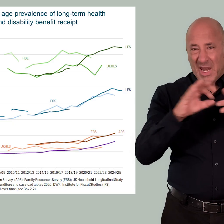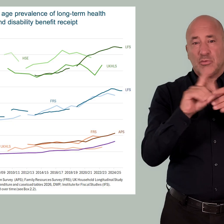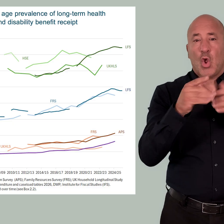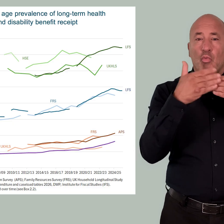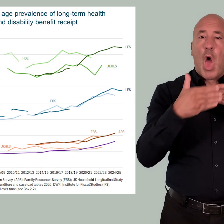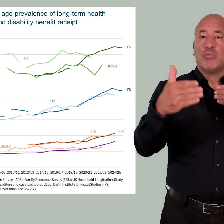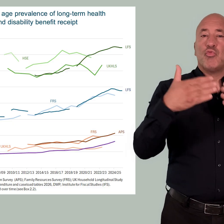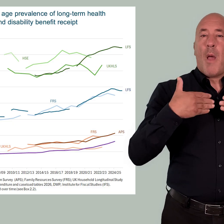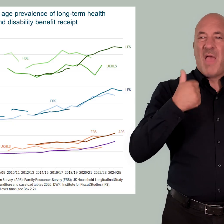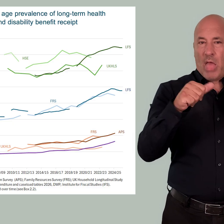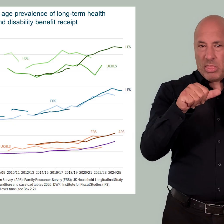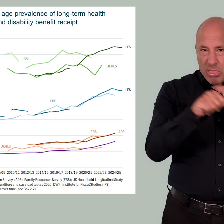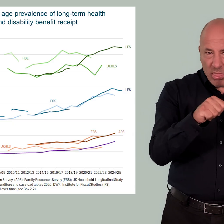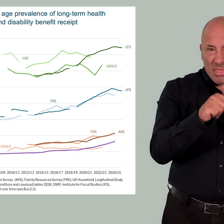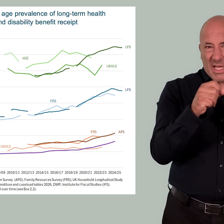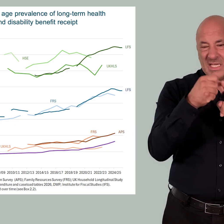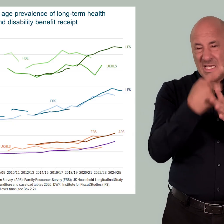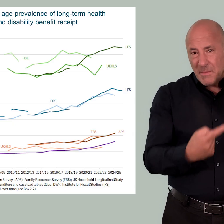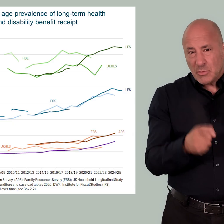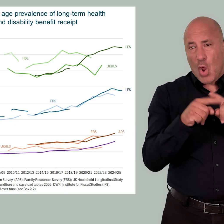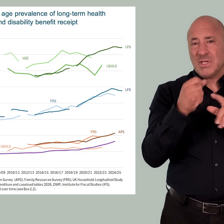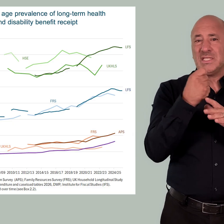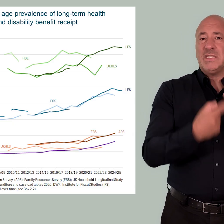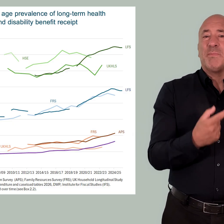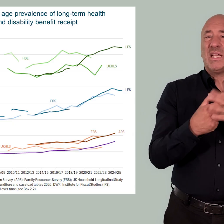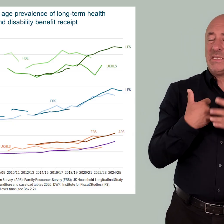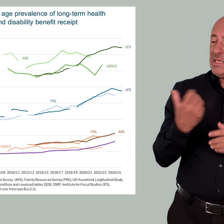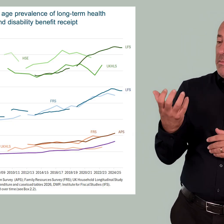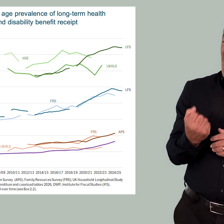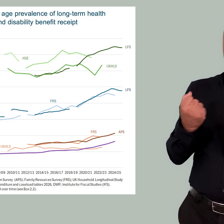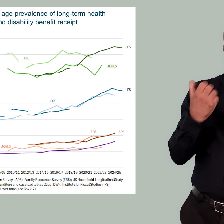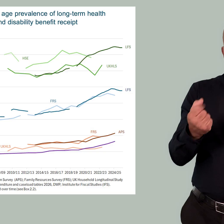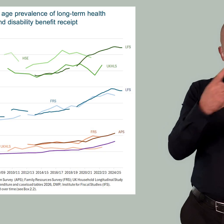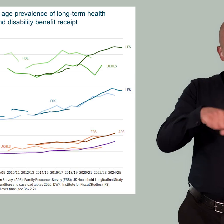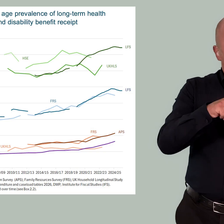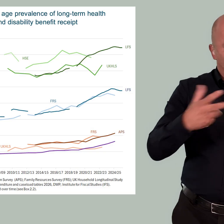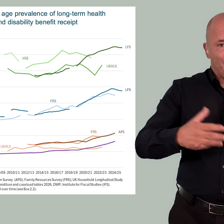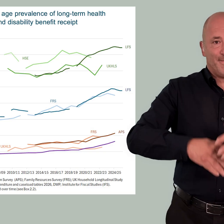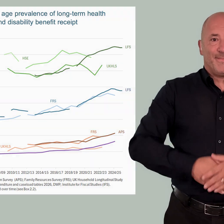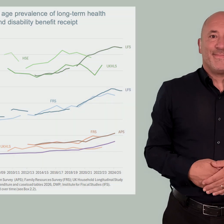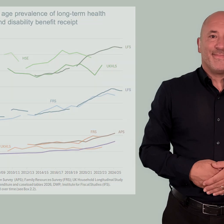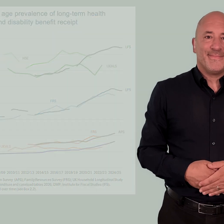of long-term health conditions, disability and disability benefit receipt